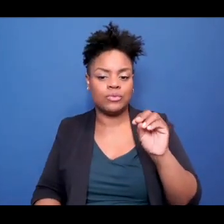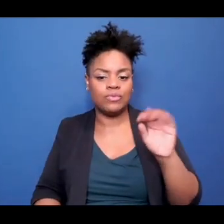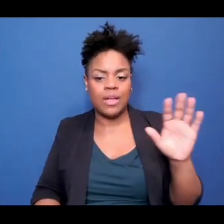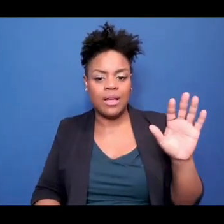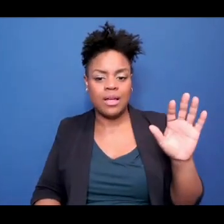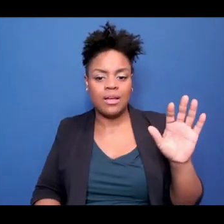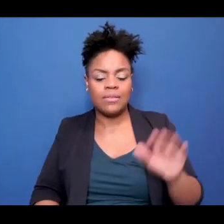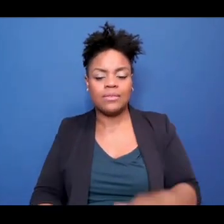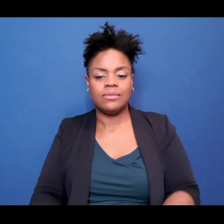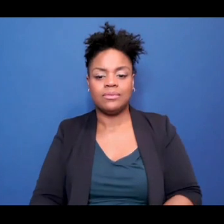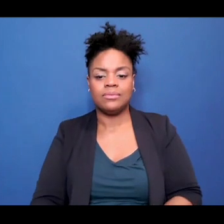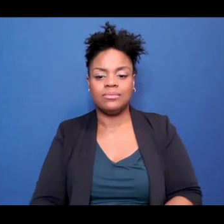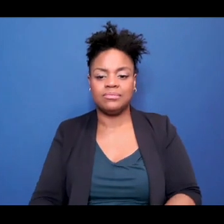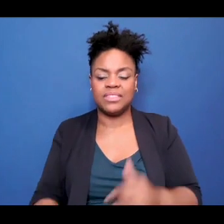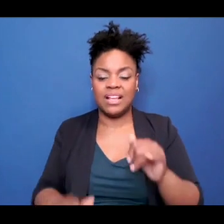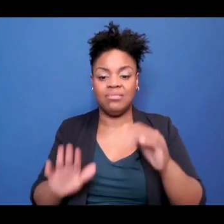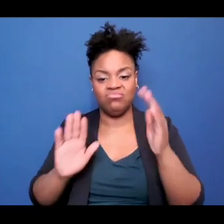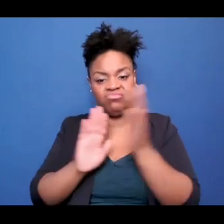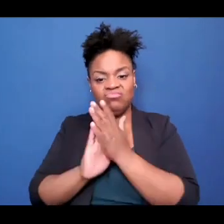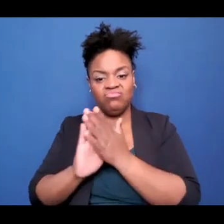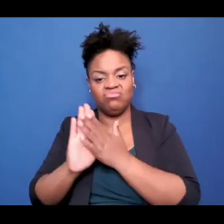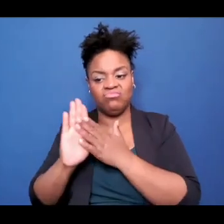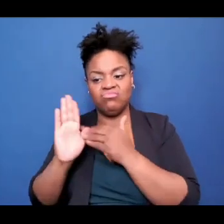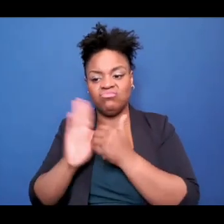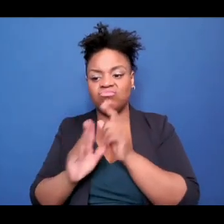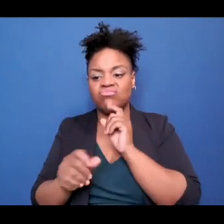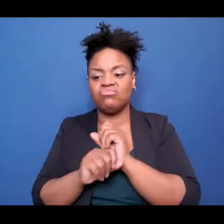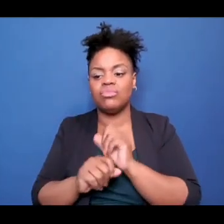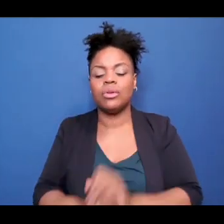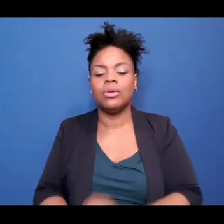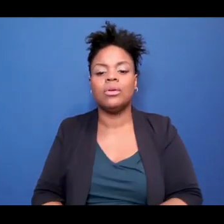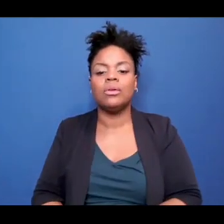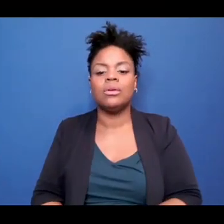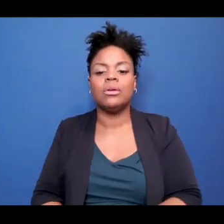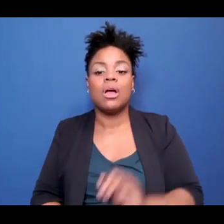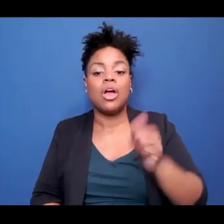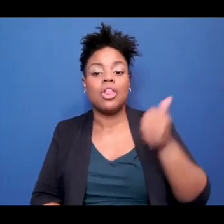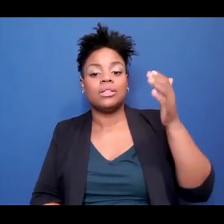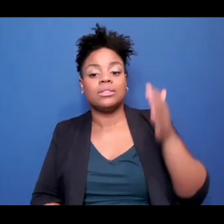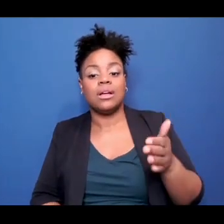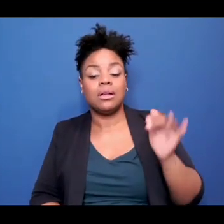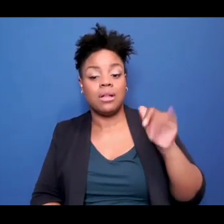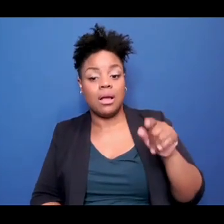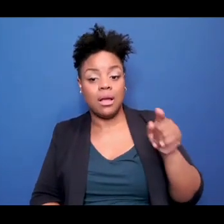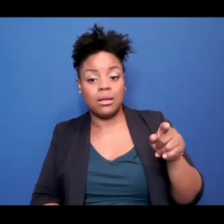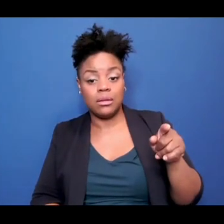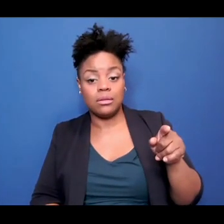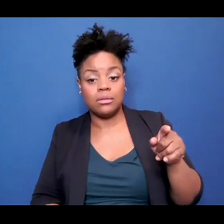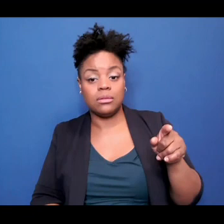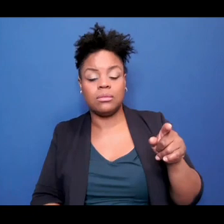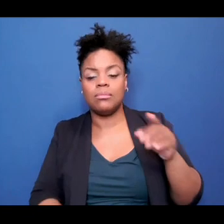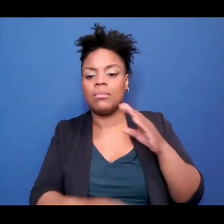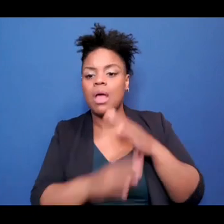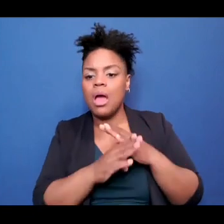IN BROOKLYN IN 2005. THIS IS THE OTHER SIDE OF THE